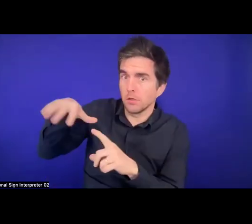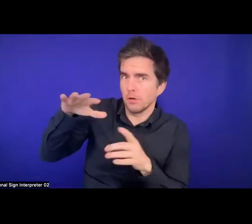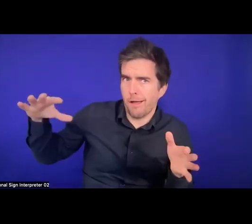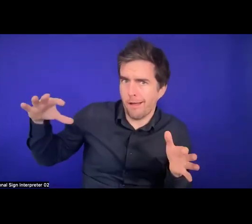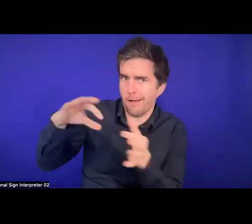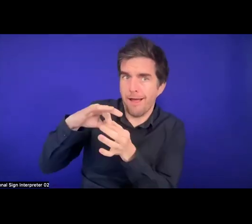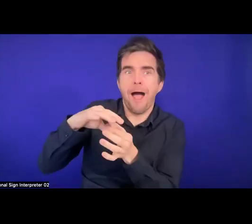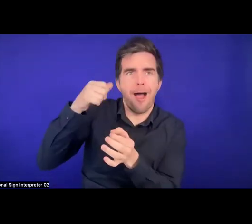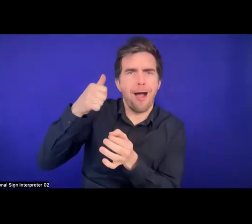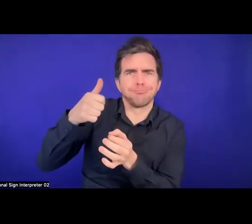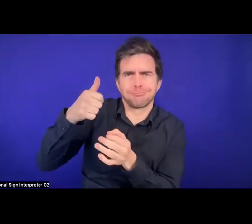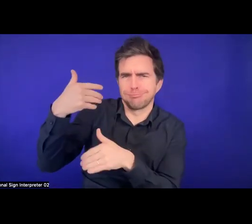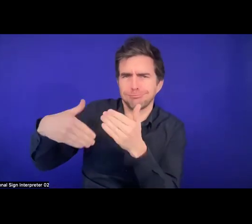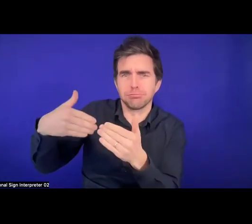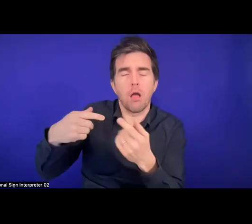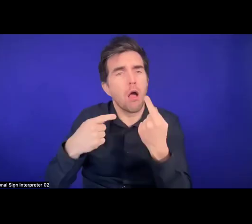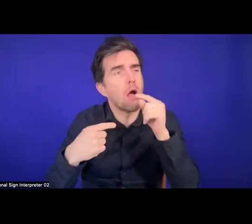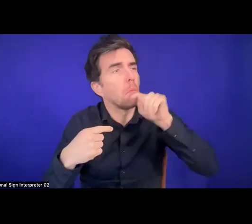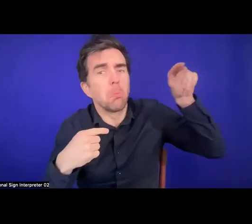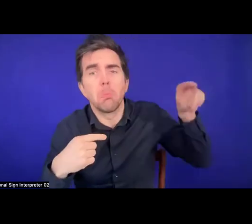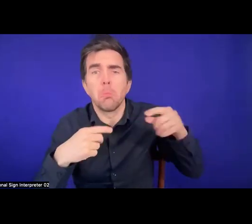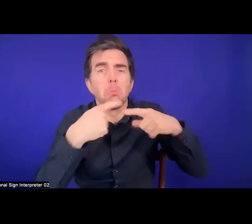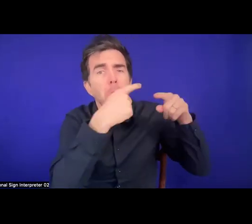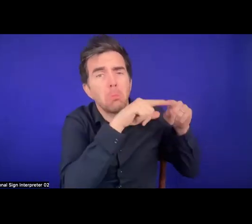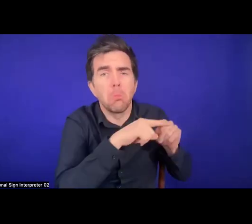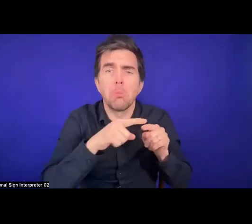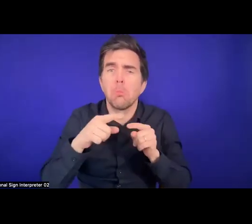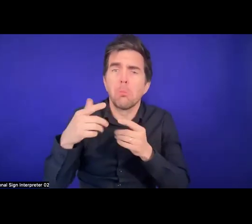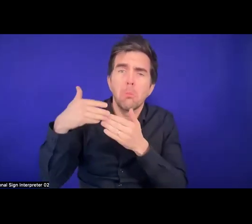generous and our contracts as I mentioned go longer than most post doctoral